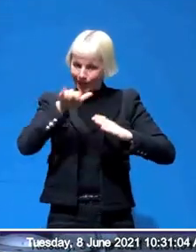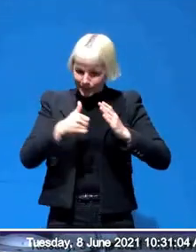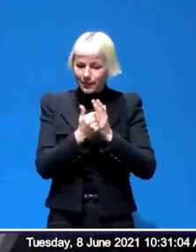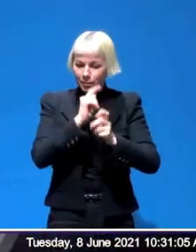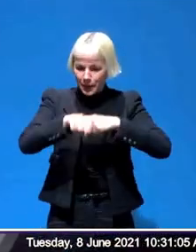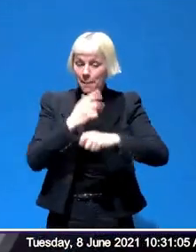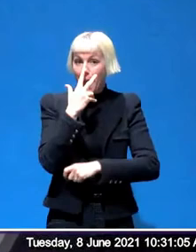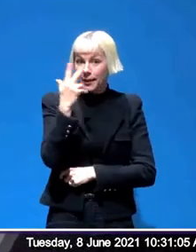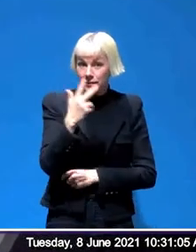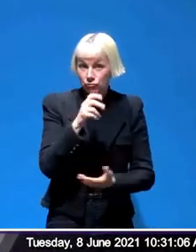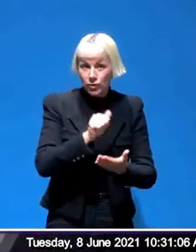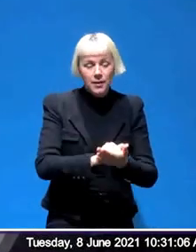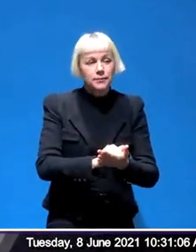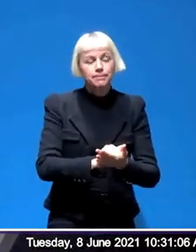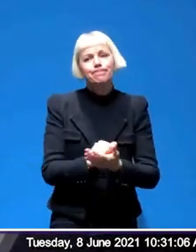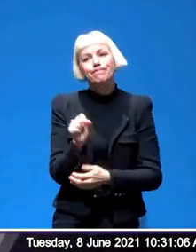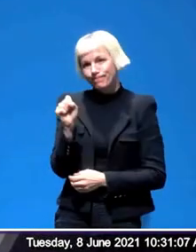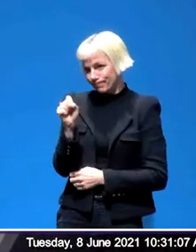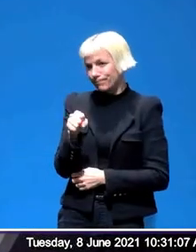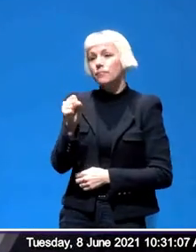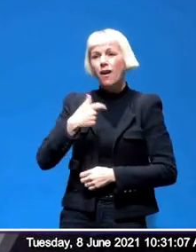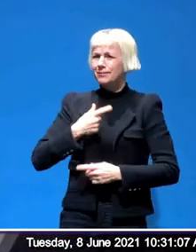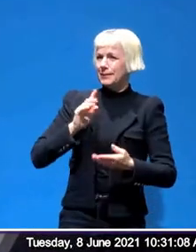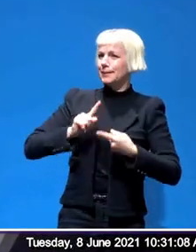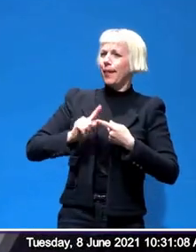Yes, that's correct, and I was still his mother and as a mother,